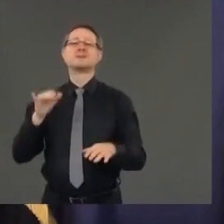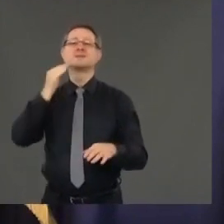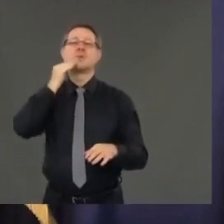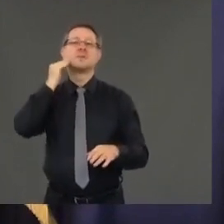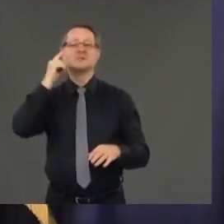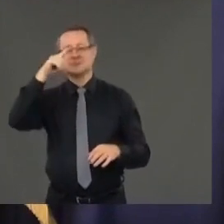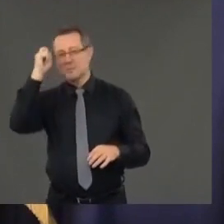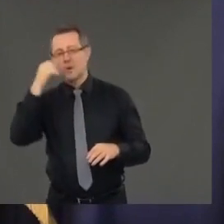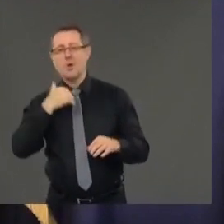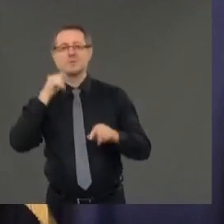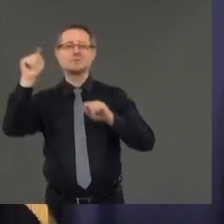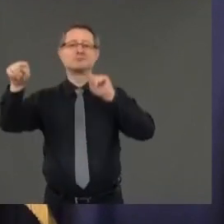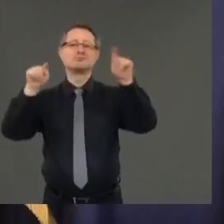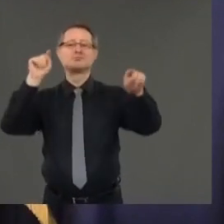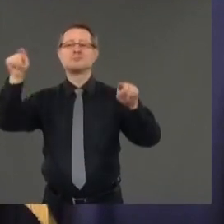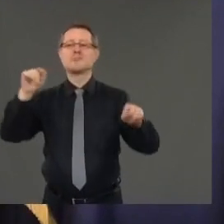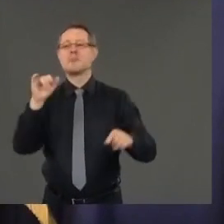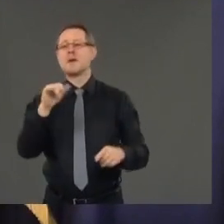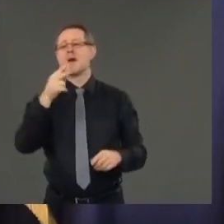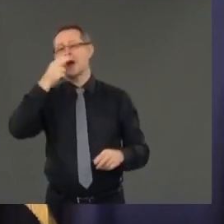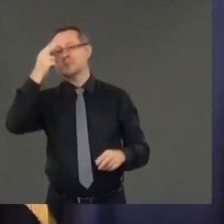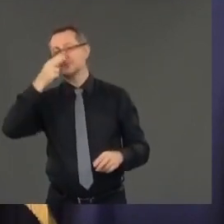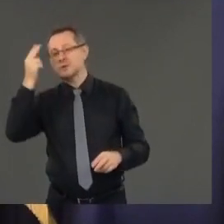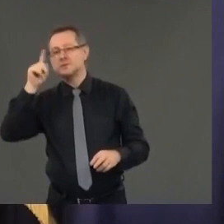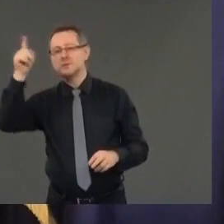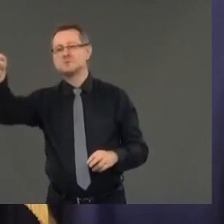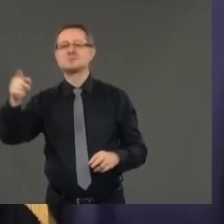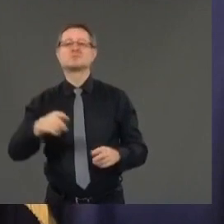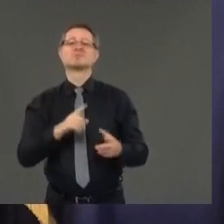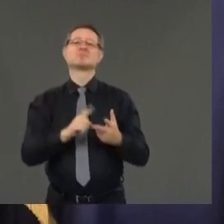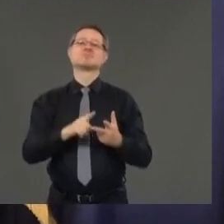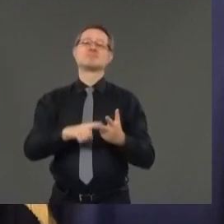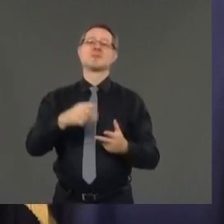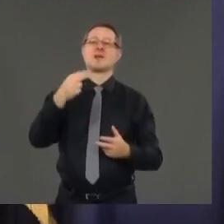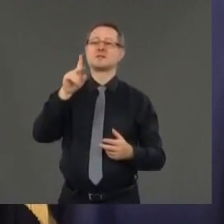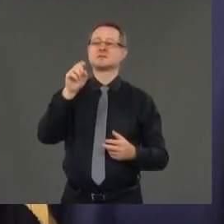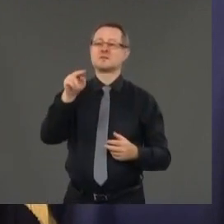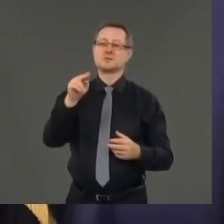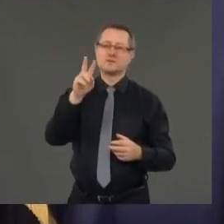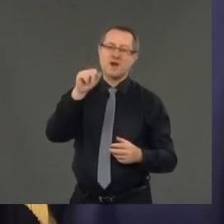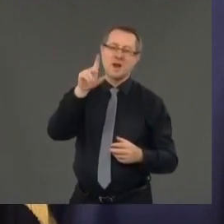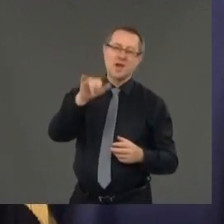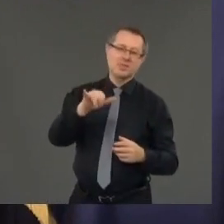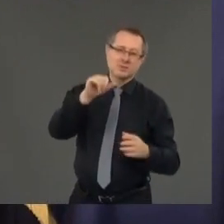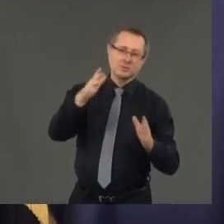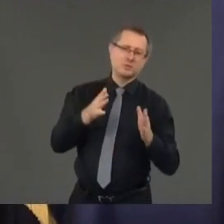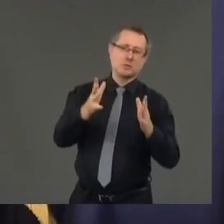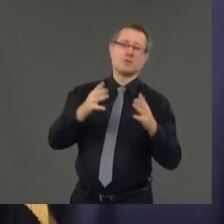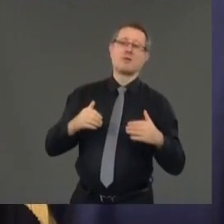COVID HOT SPOT. PEOPLE LEFT THE CITY, PEOPLE